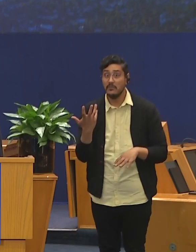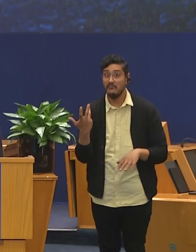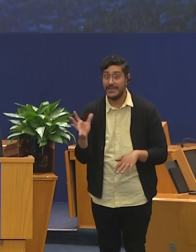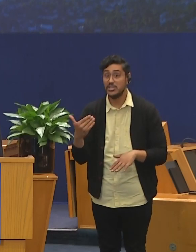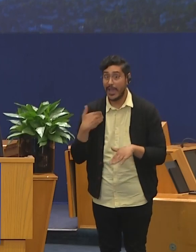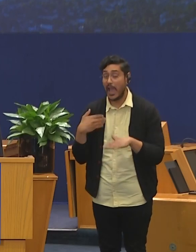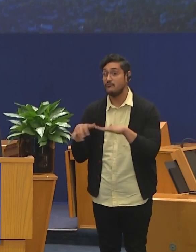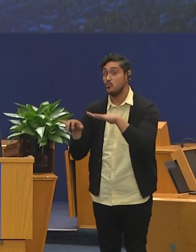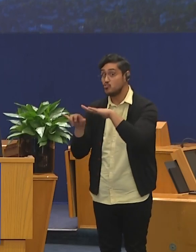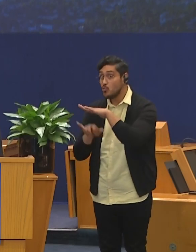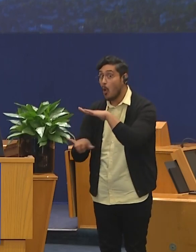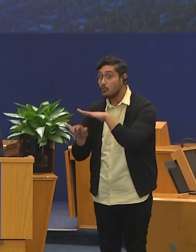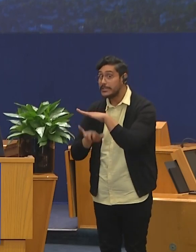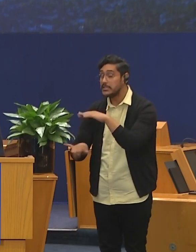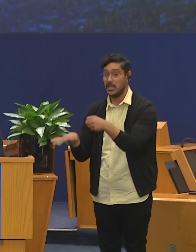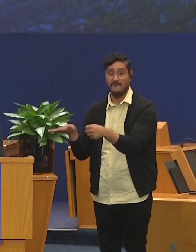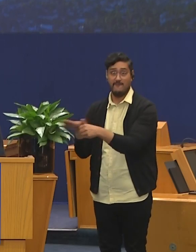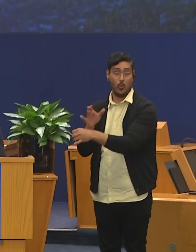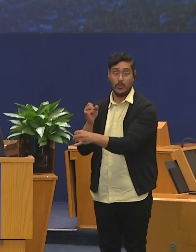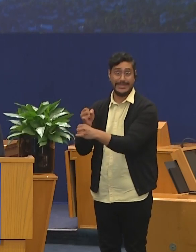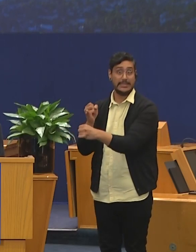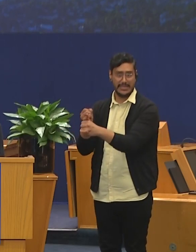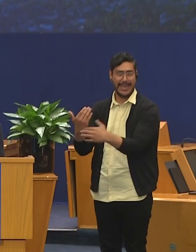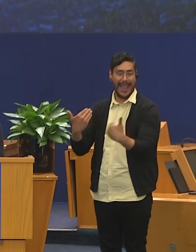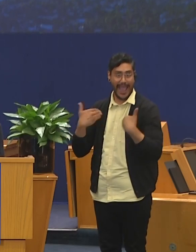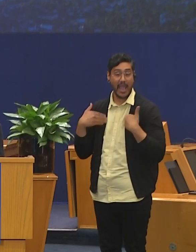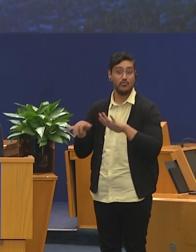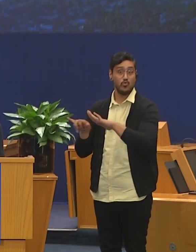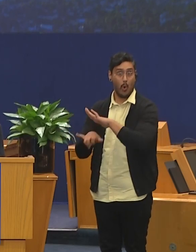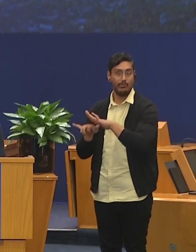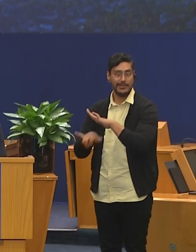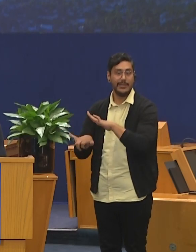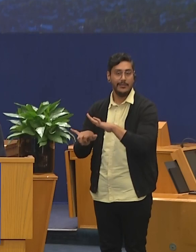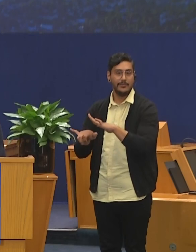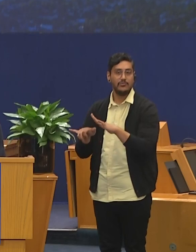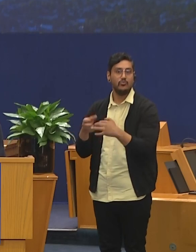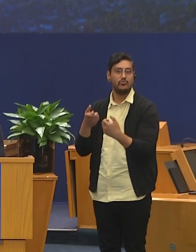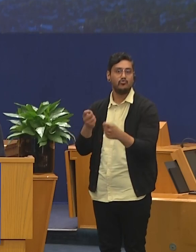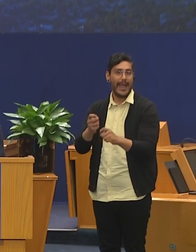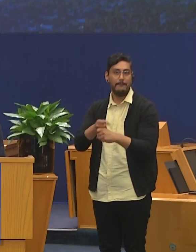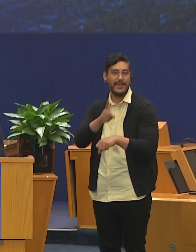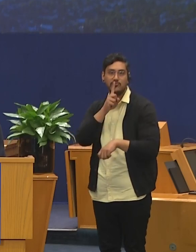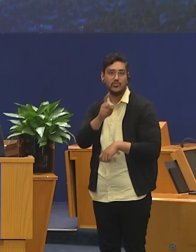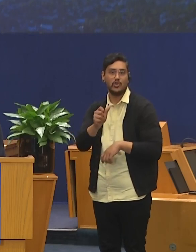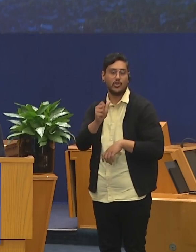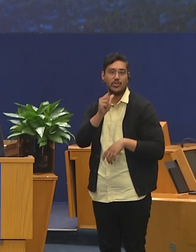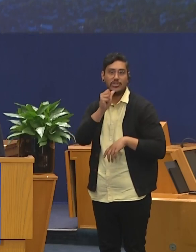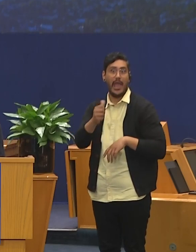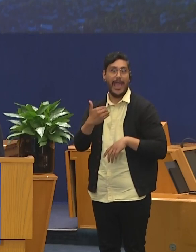I DO WANT TO NOTE THAT WE HAVE QUARANTINED ALREADY ENTIRE FACILITIES TO TRY TO, YOU KNOW,